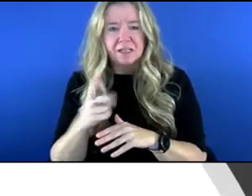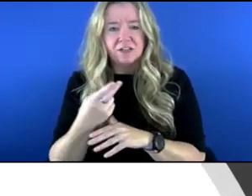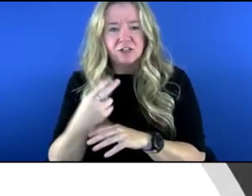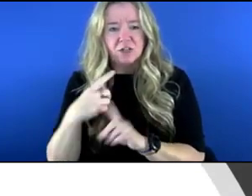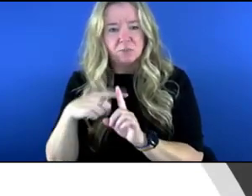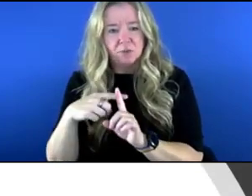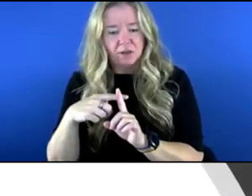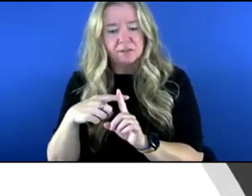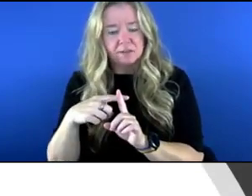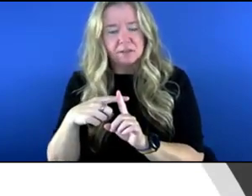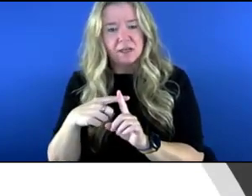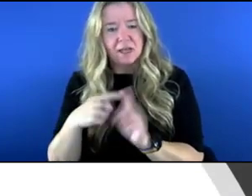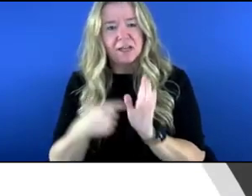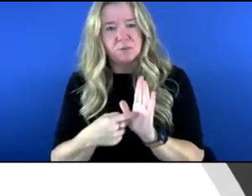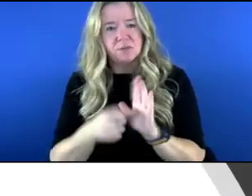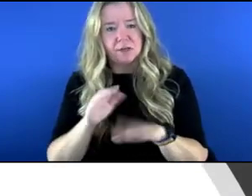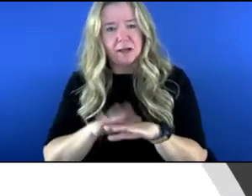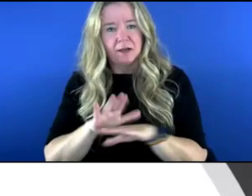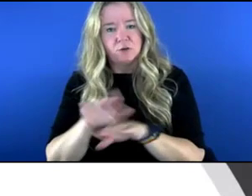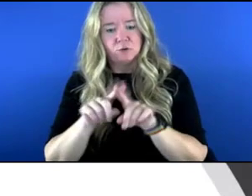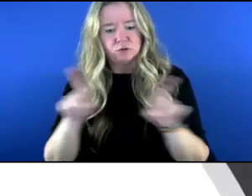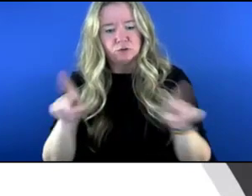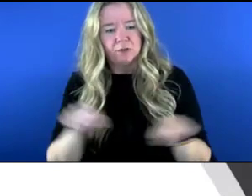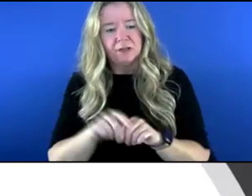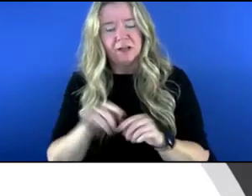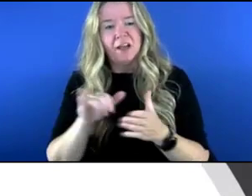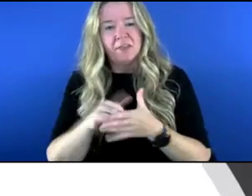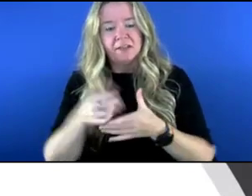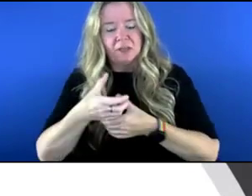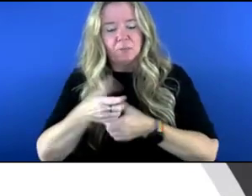as presented on your screen, is an abbreviated way